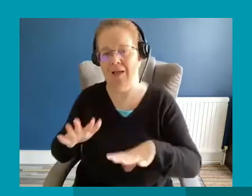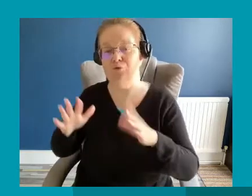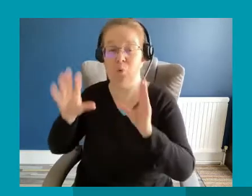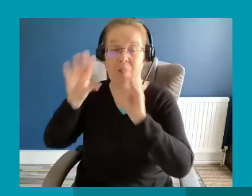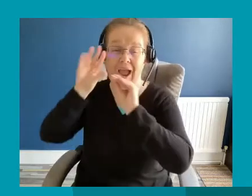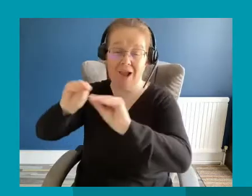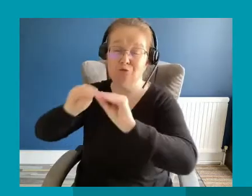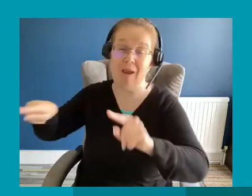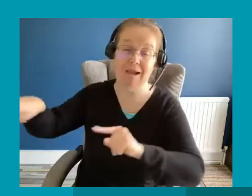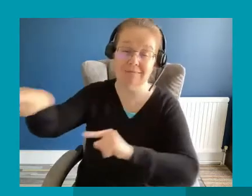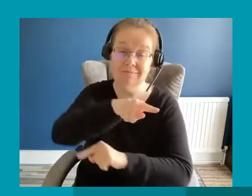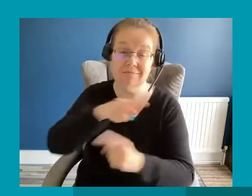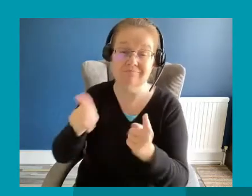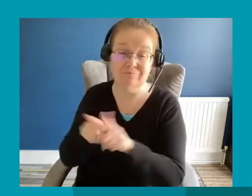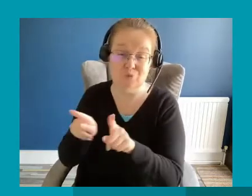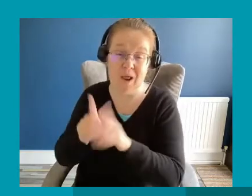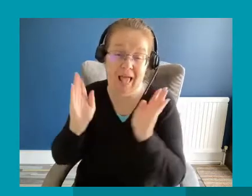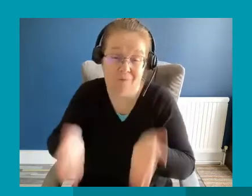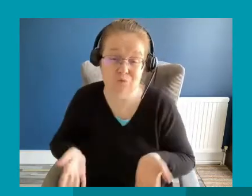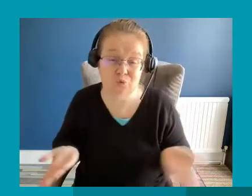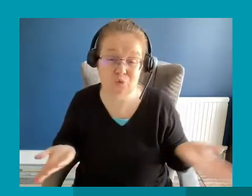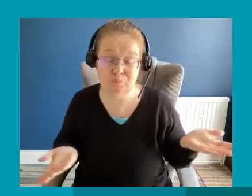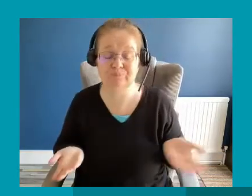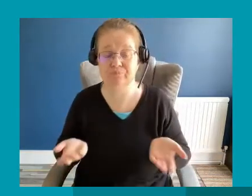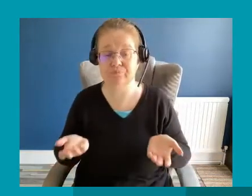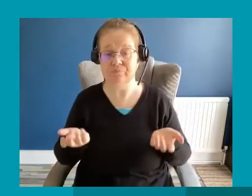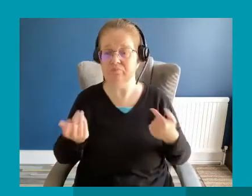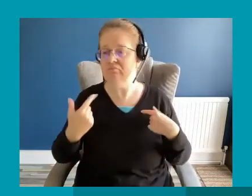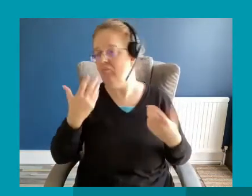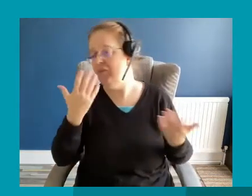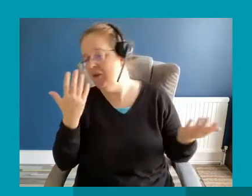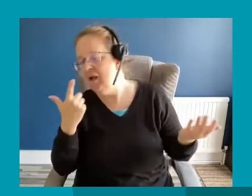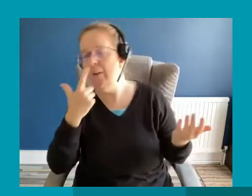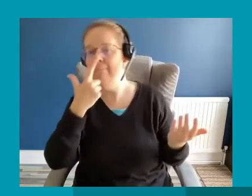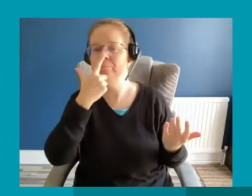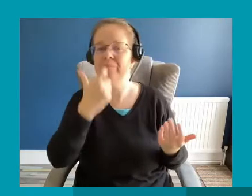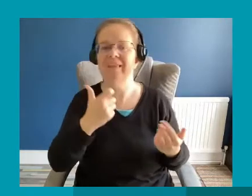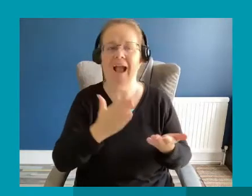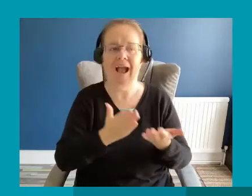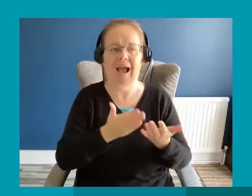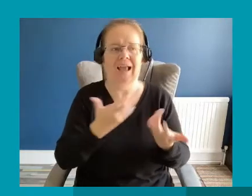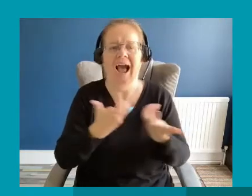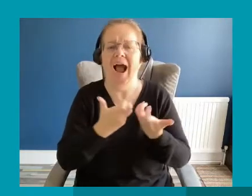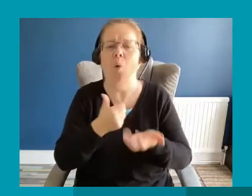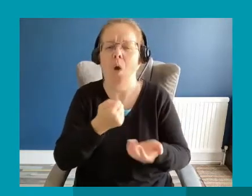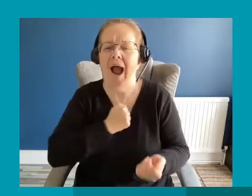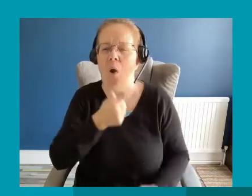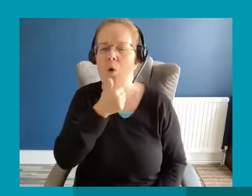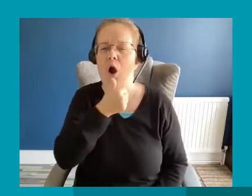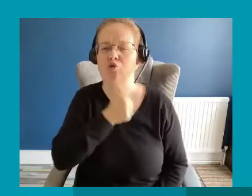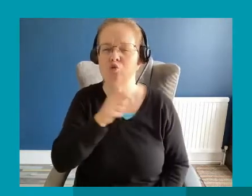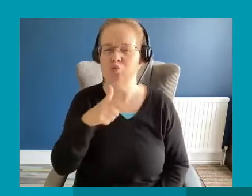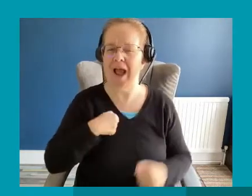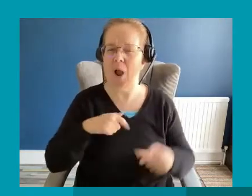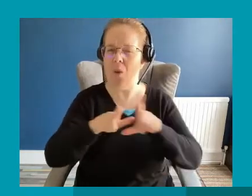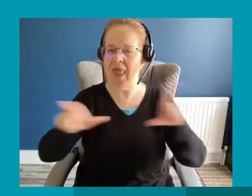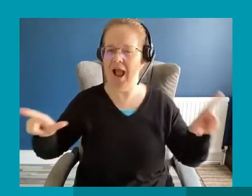and we can do it in, you know, in the language that we use. But also the actions that we take